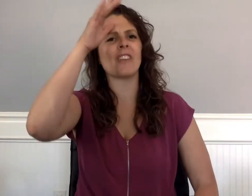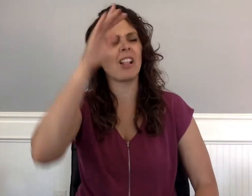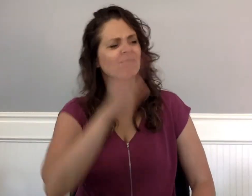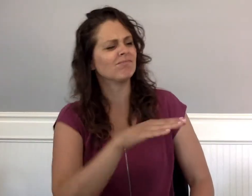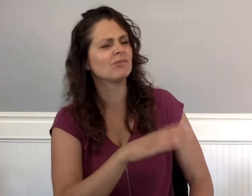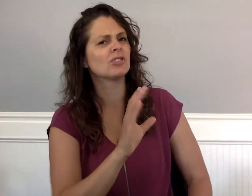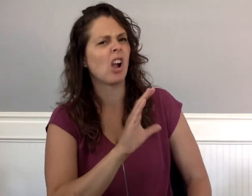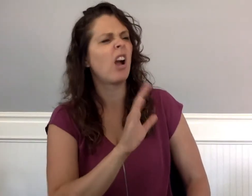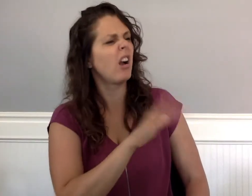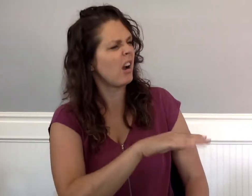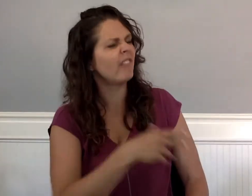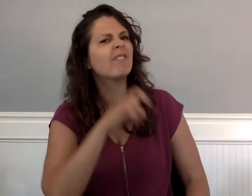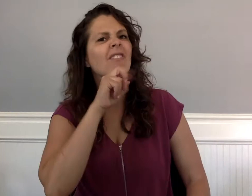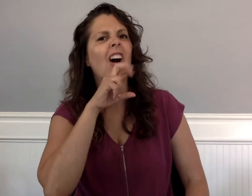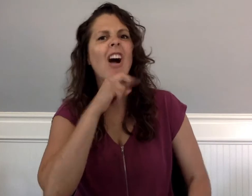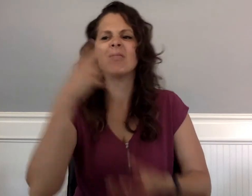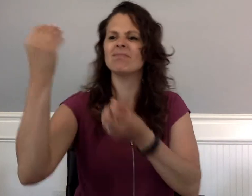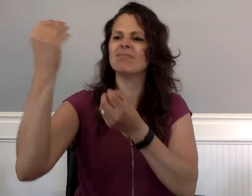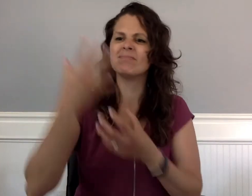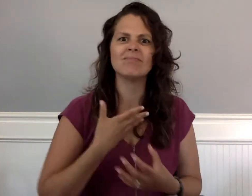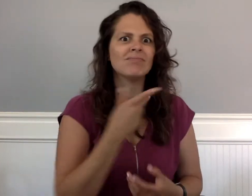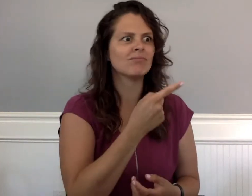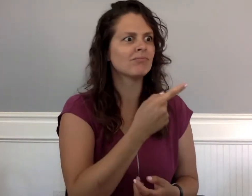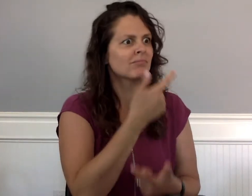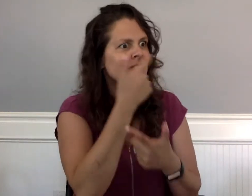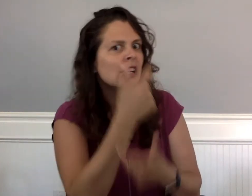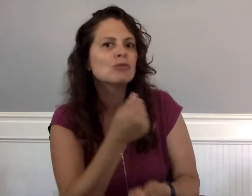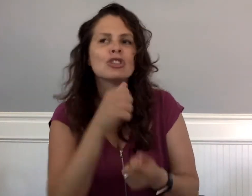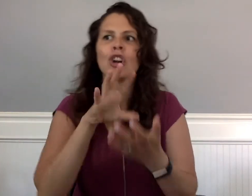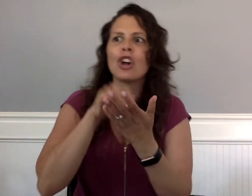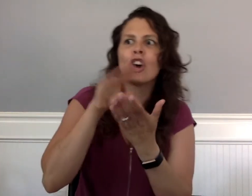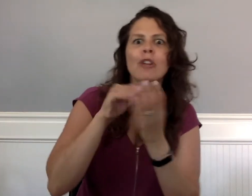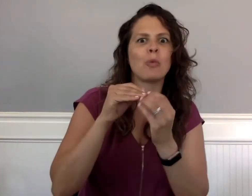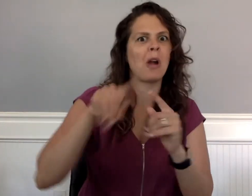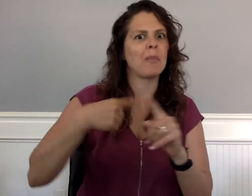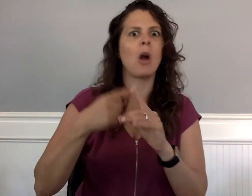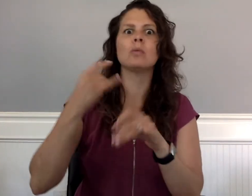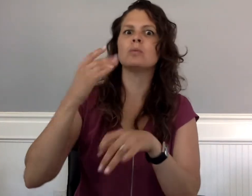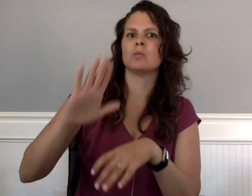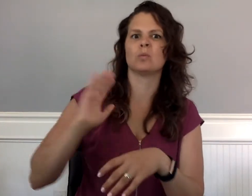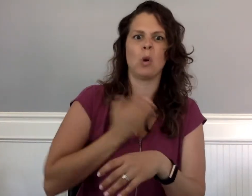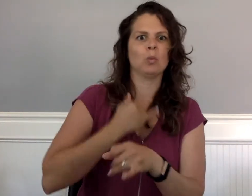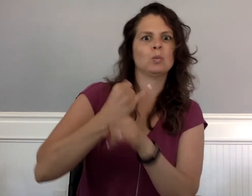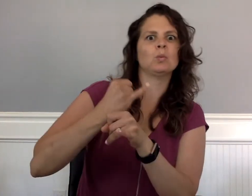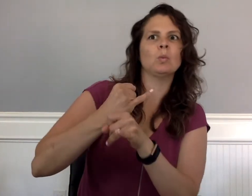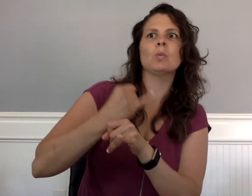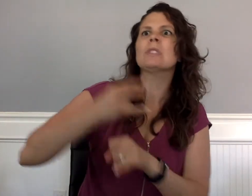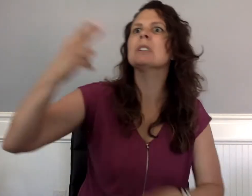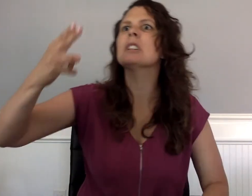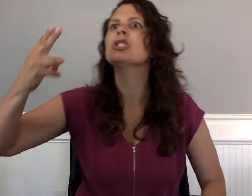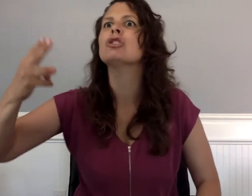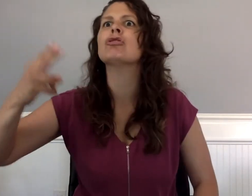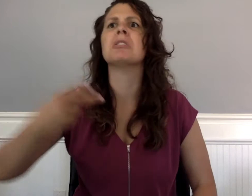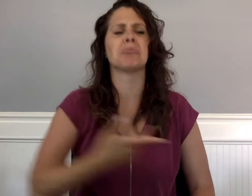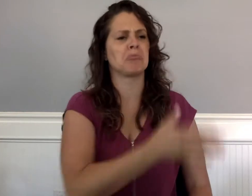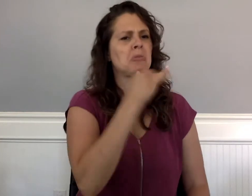“Frog tells me you’re interested in our school history.